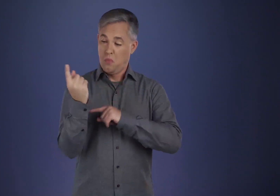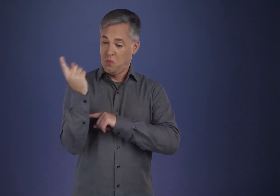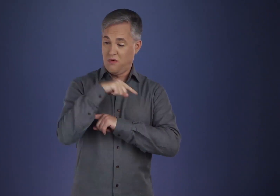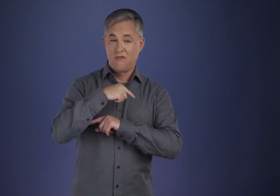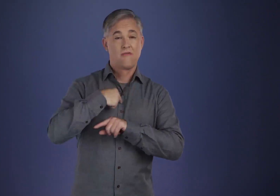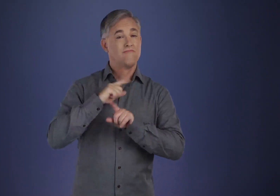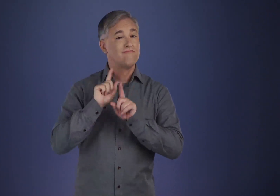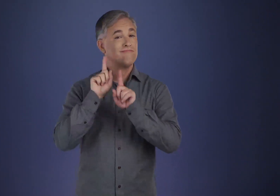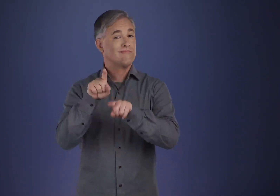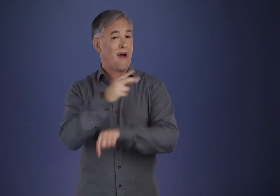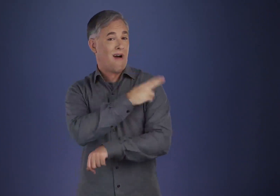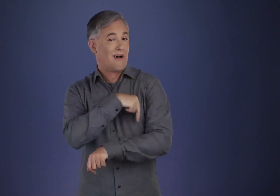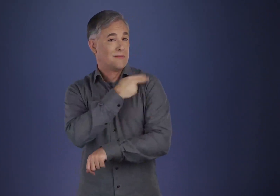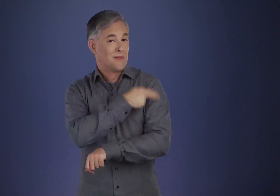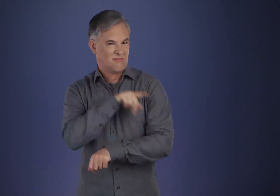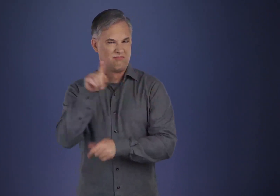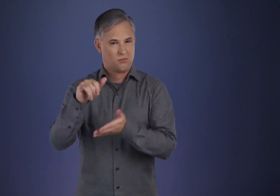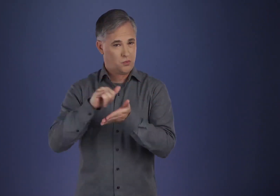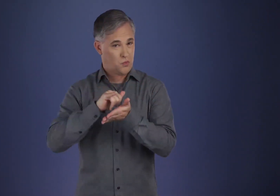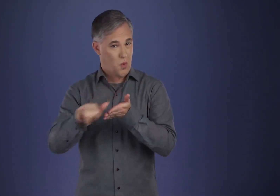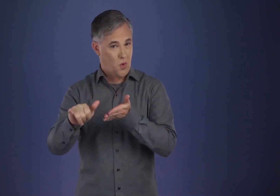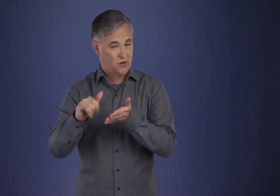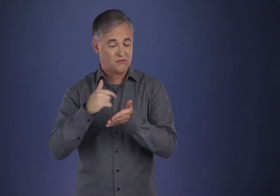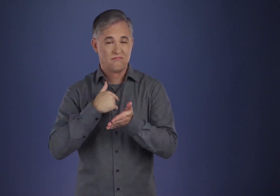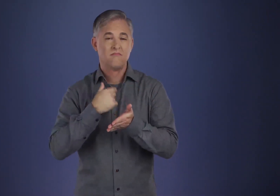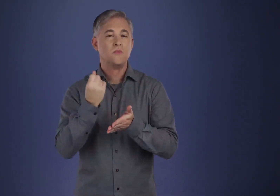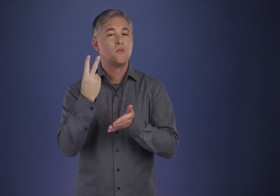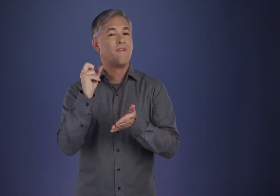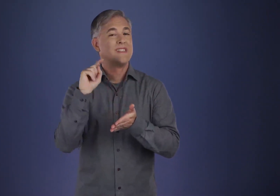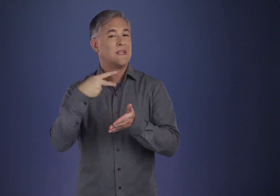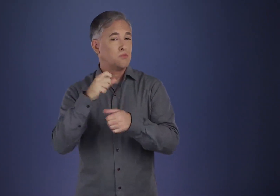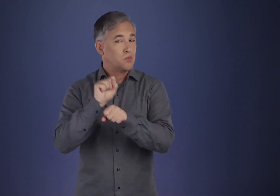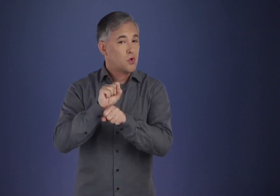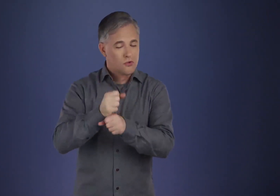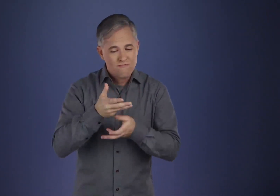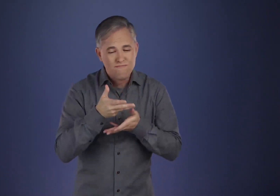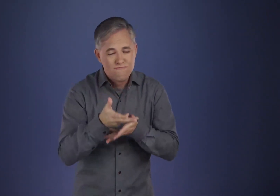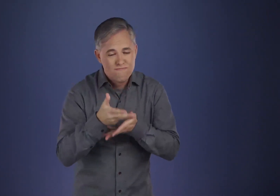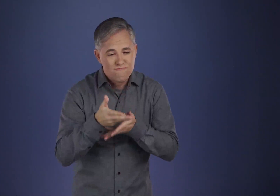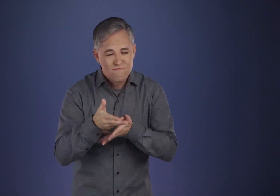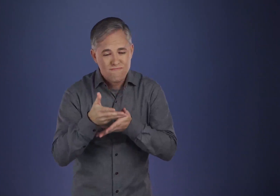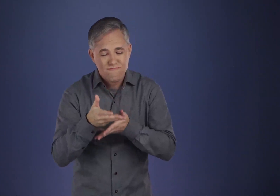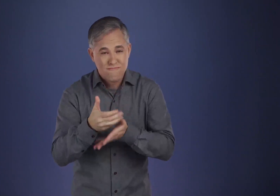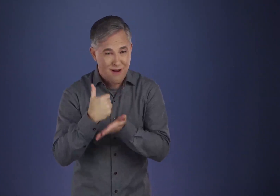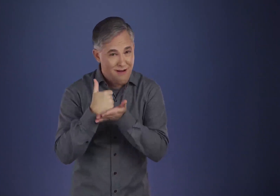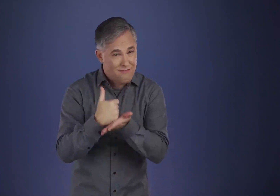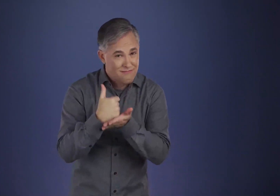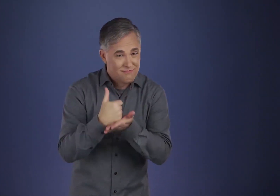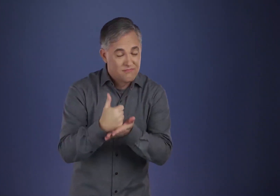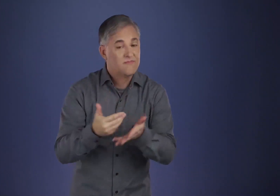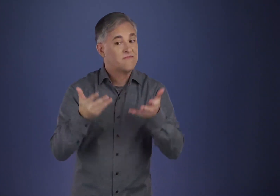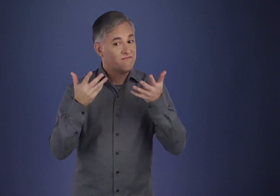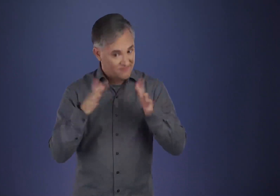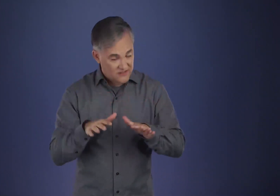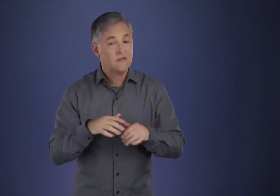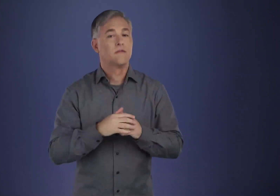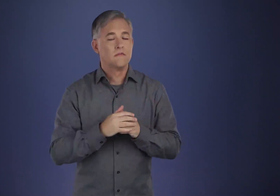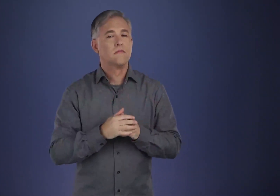Here is the story in his words. “One day I was doing a Twelfth Step job at a hospital in New York.